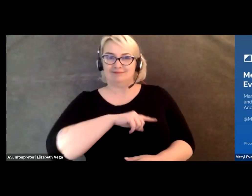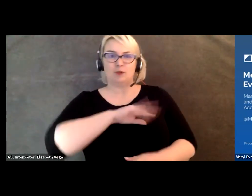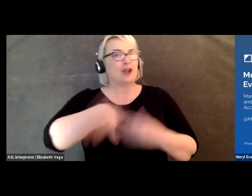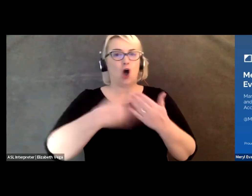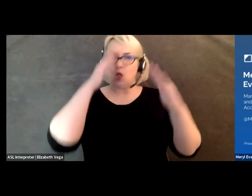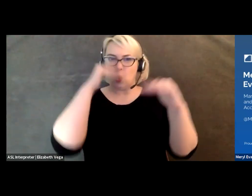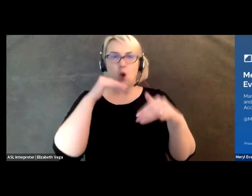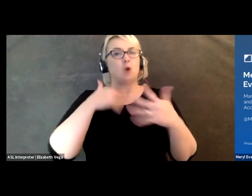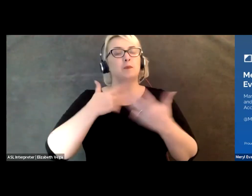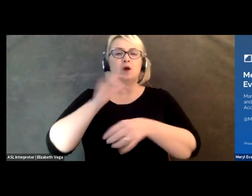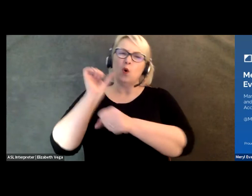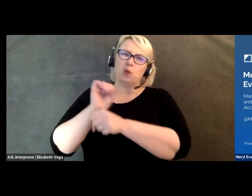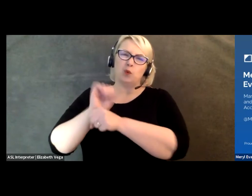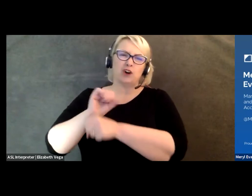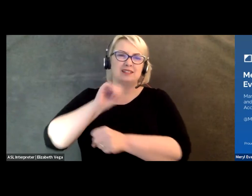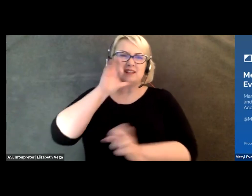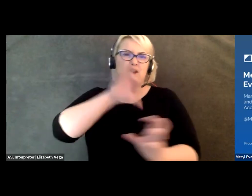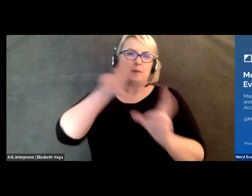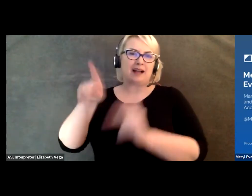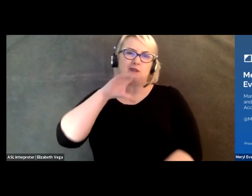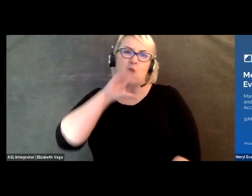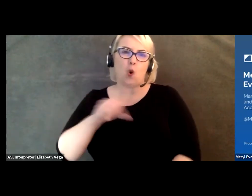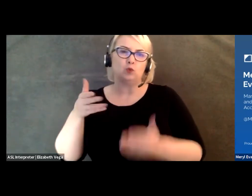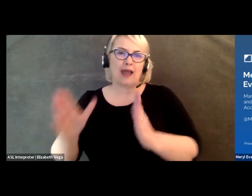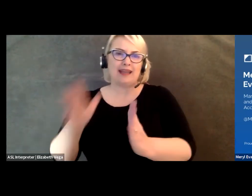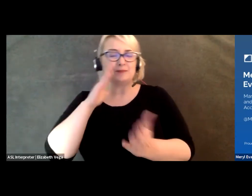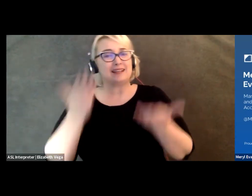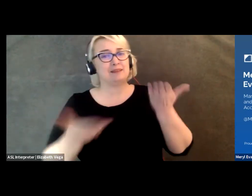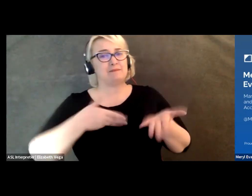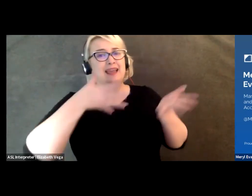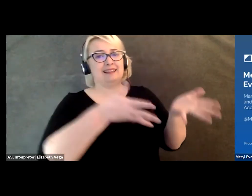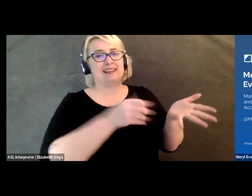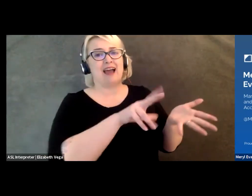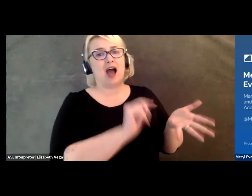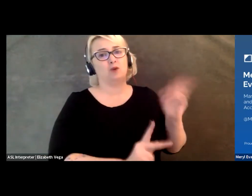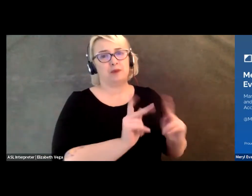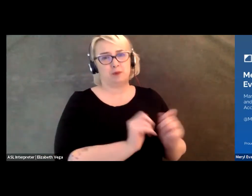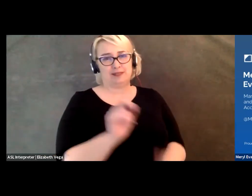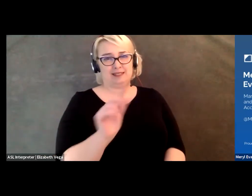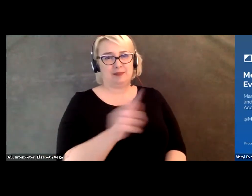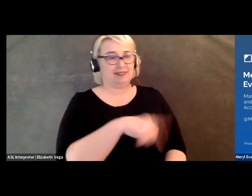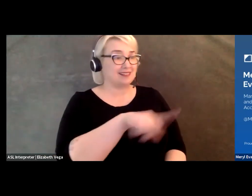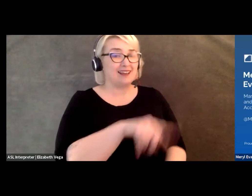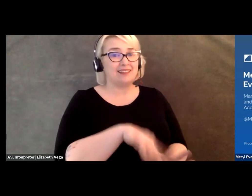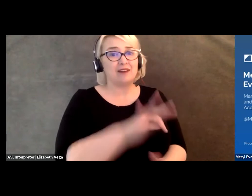things as it may knock out people with disabilities who found more independent and work opportunities.